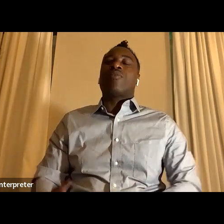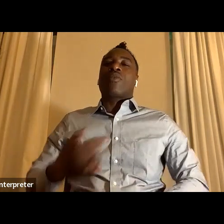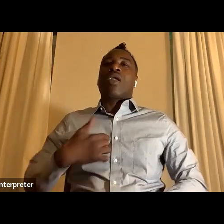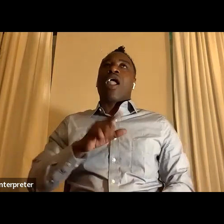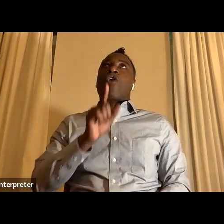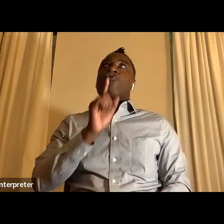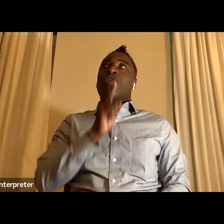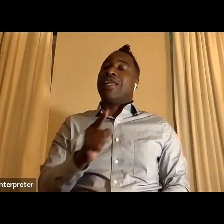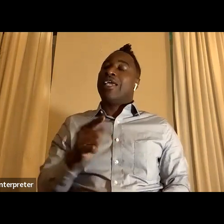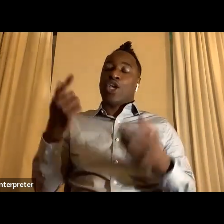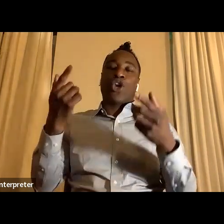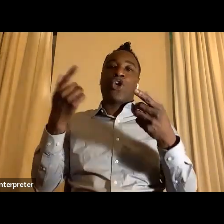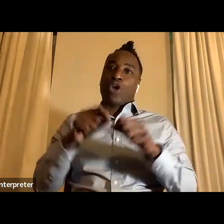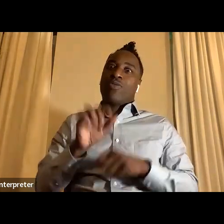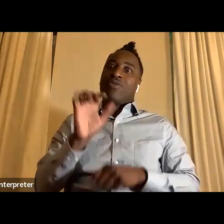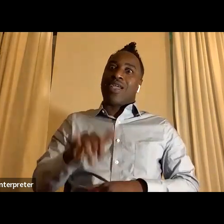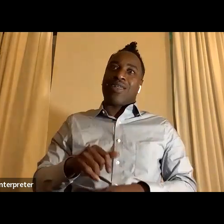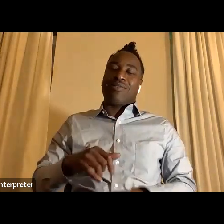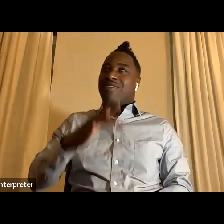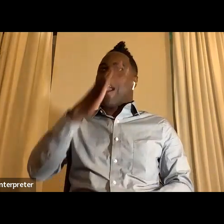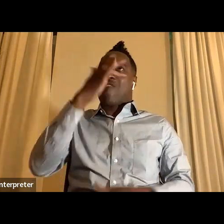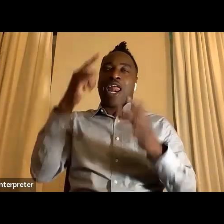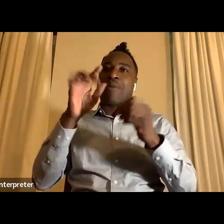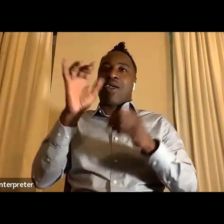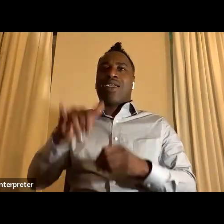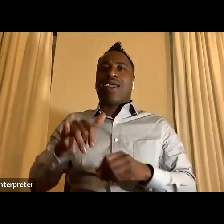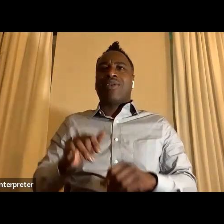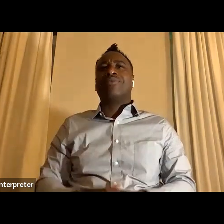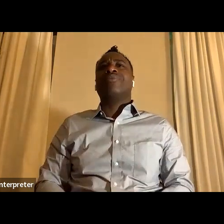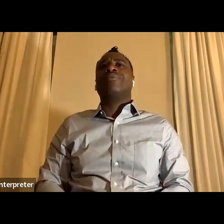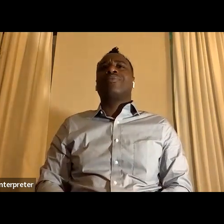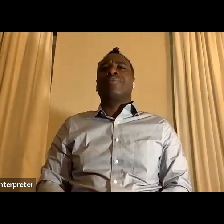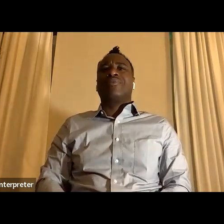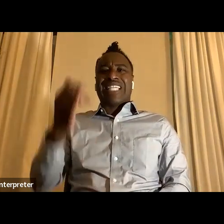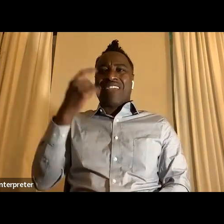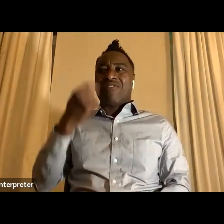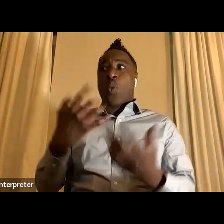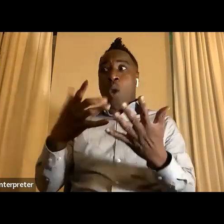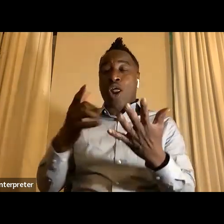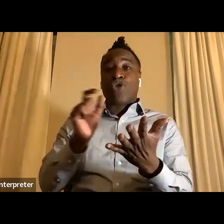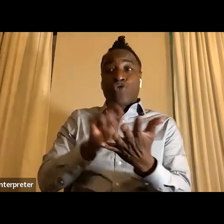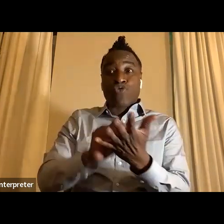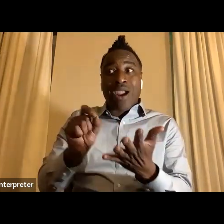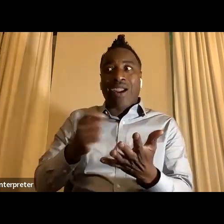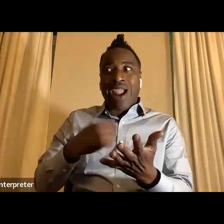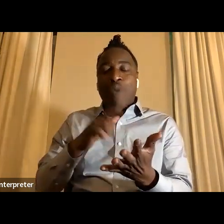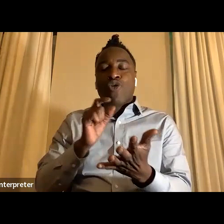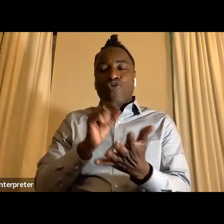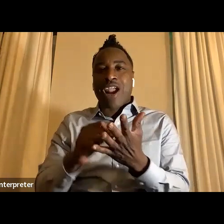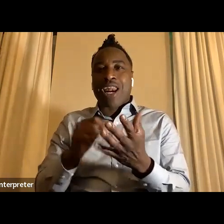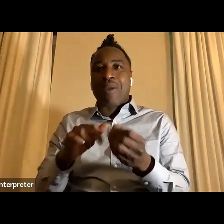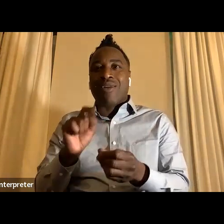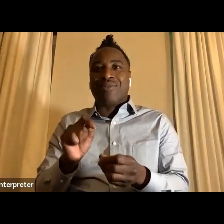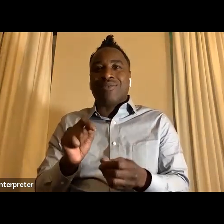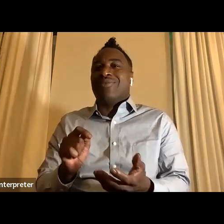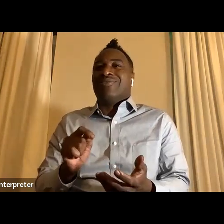I forgot about that because I just felt like if I wanted to write, I would ever read and I. Want to. You know, the visual.